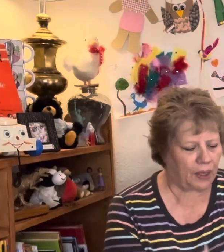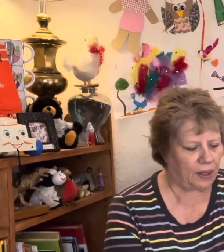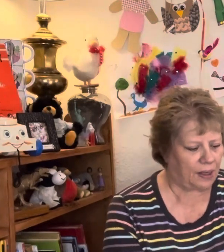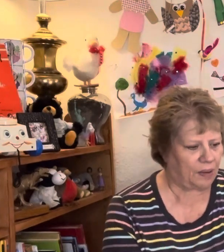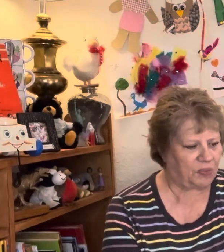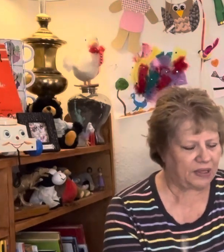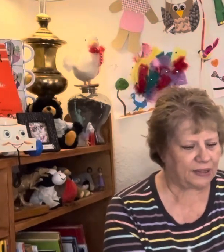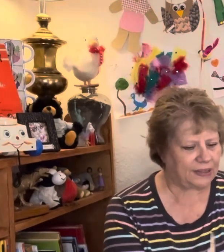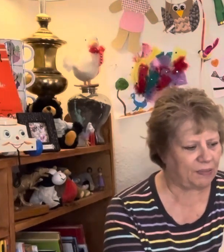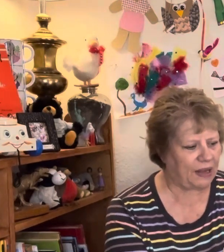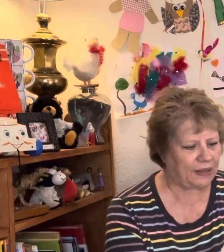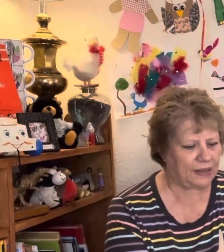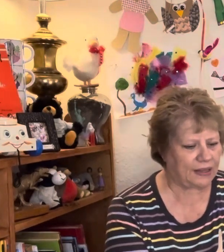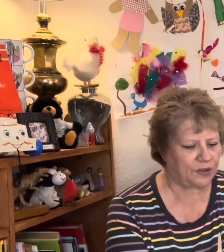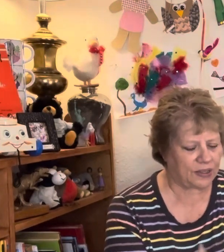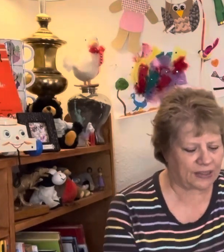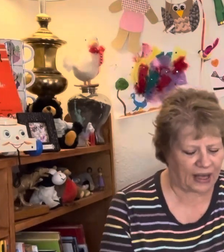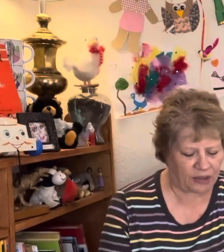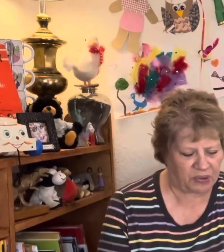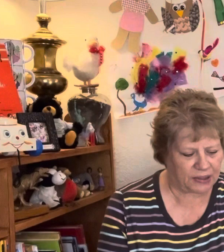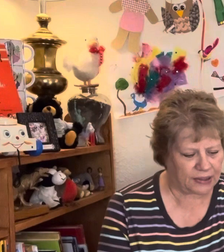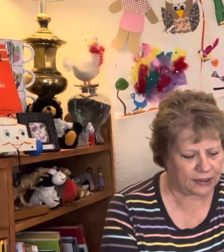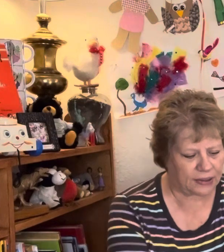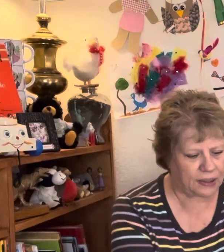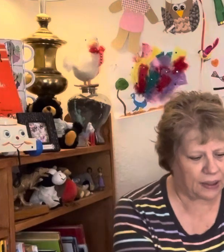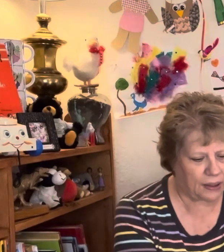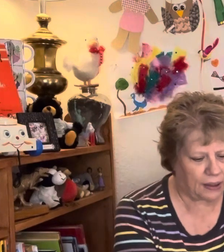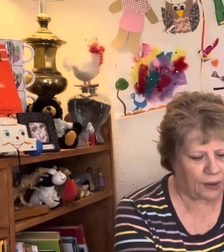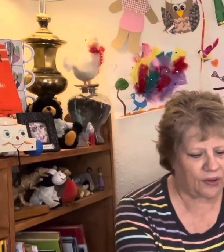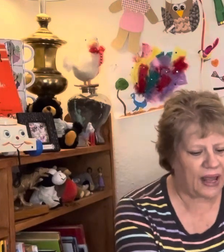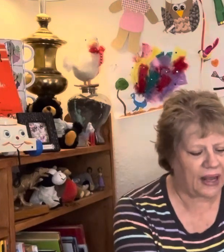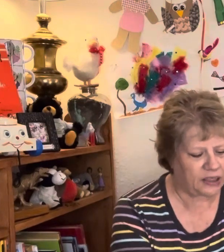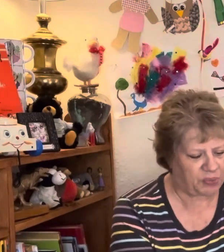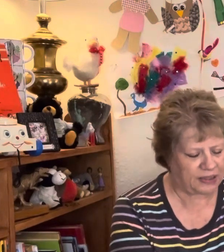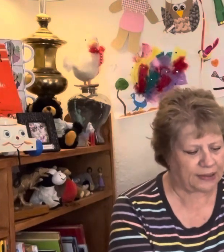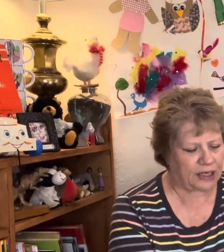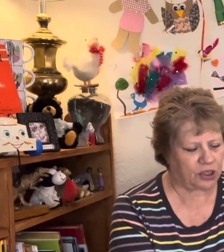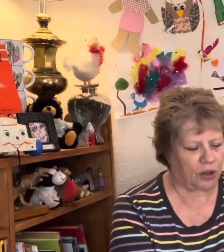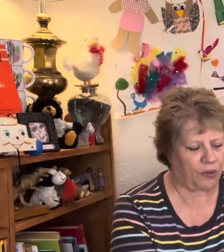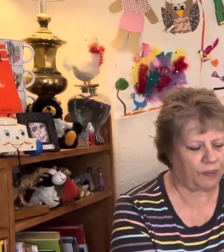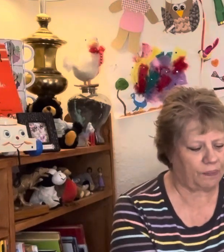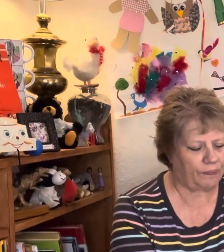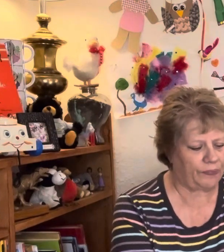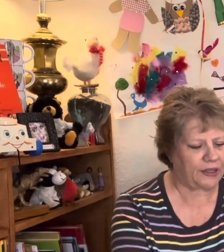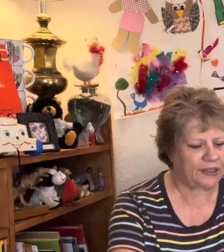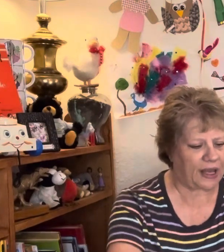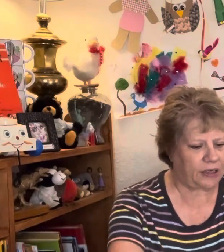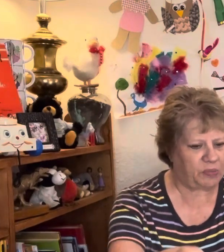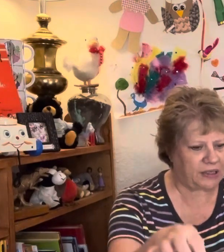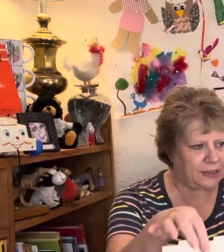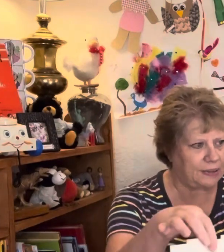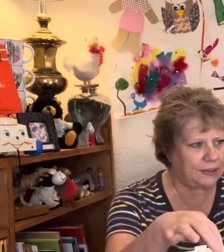...pieces. These are the side pieces, or the end pieces I should call them. The side pieces.